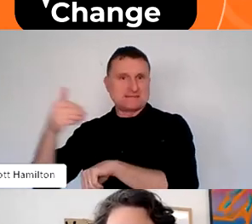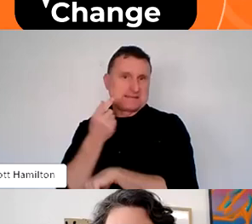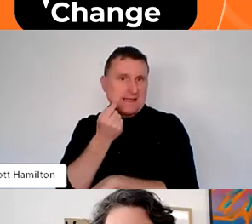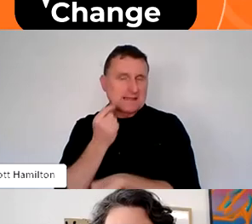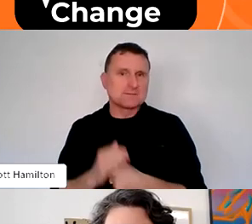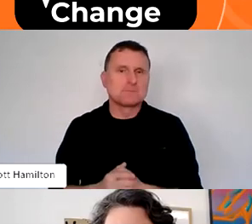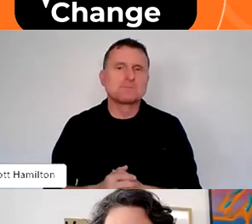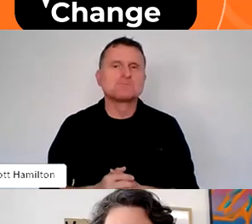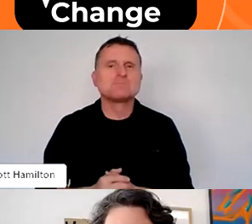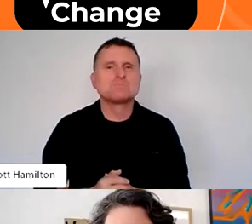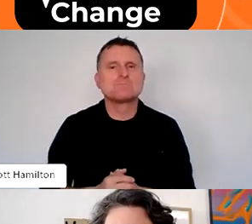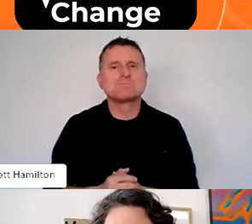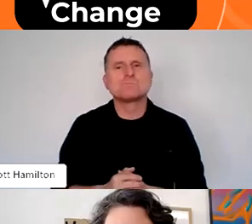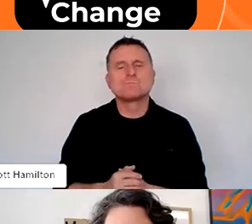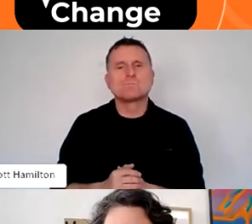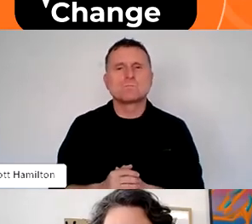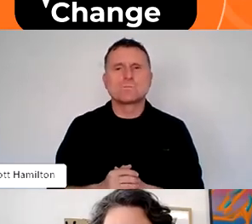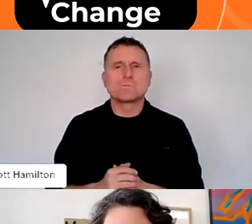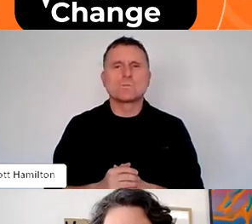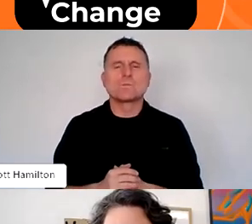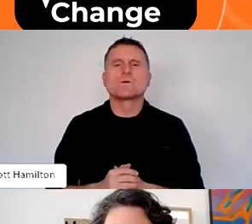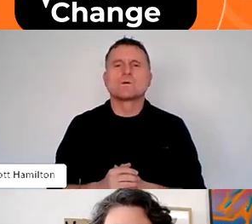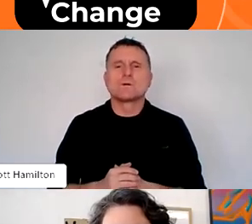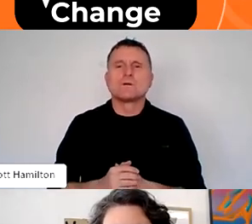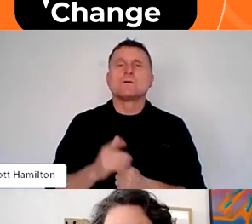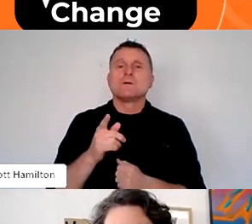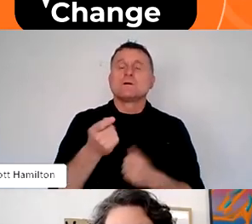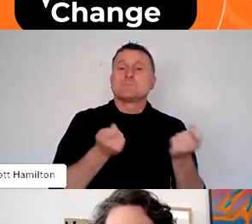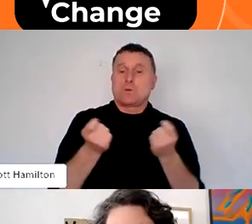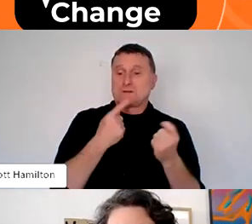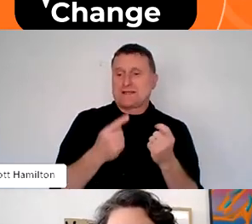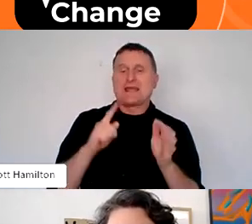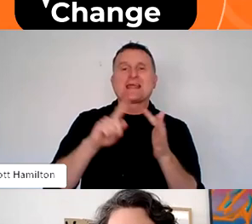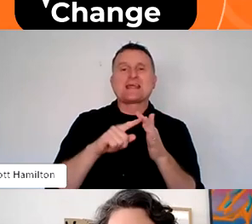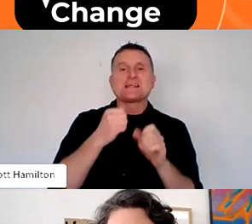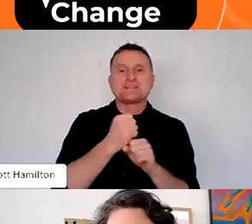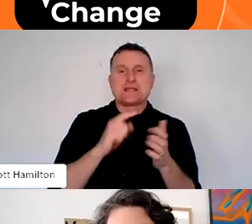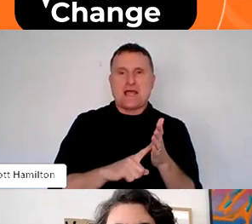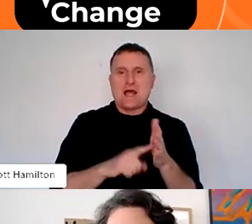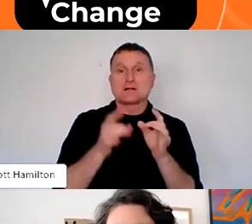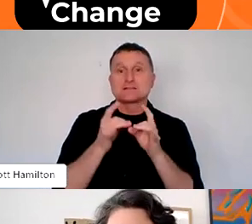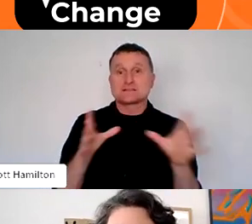I can just add there, we know that with Enabling Good Lives starting early is so essential. I know, Claire, you brought that up as